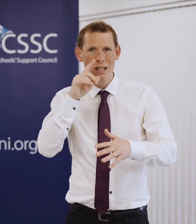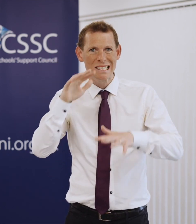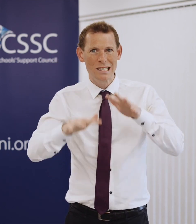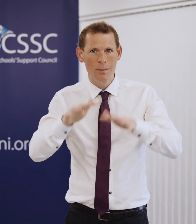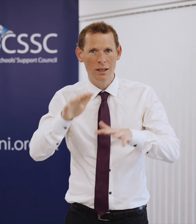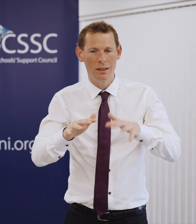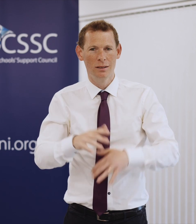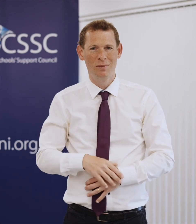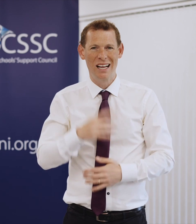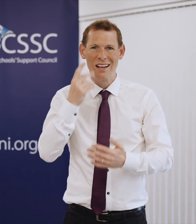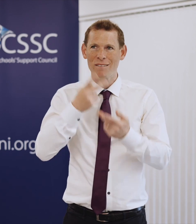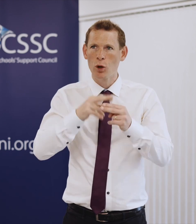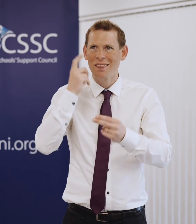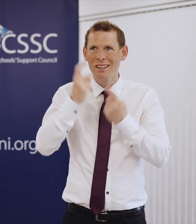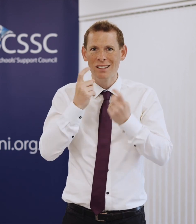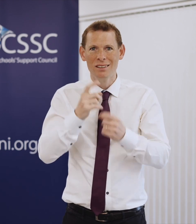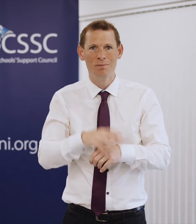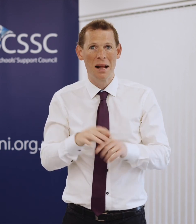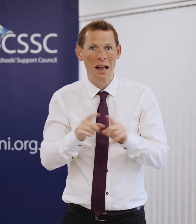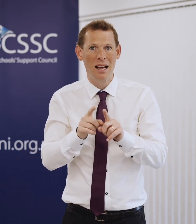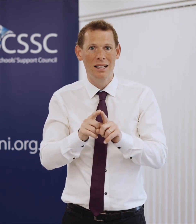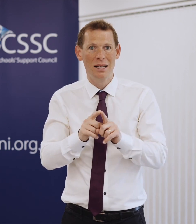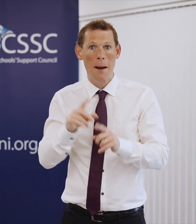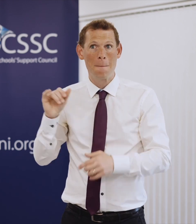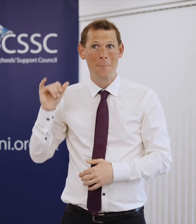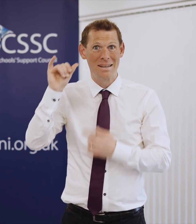A lot of words look very similar on the lips and if you think about it,